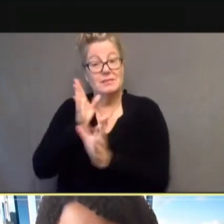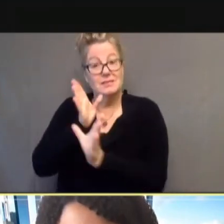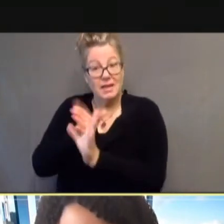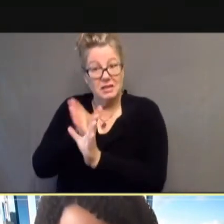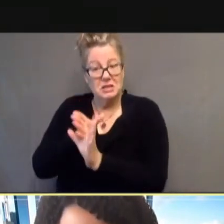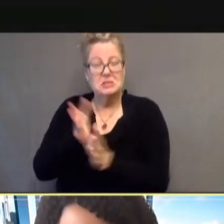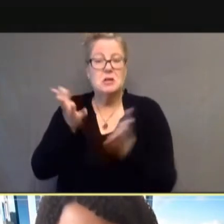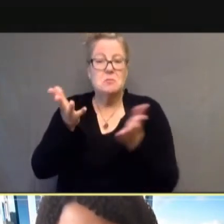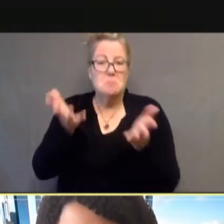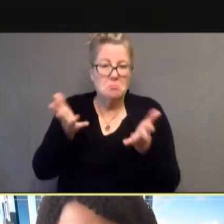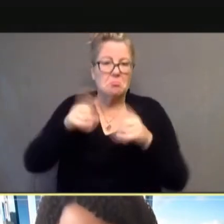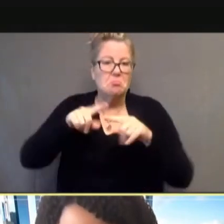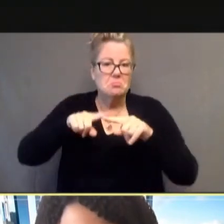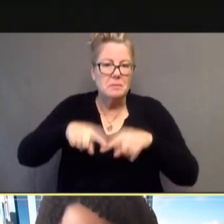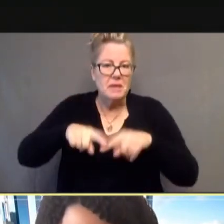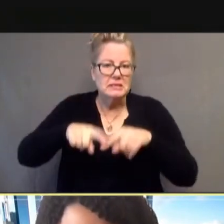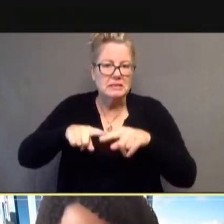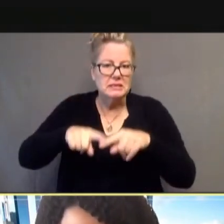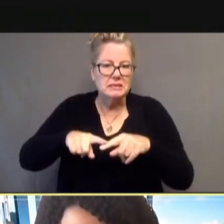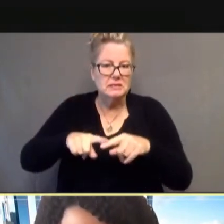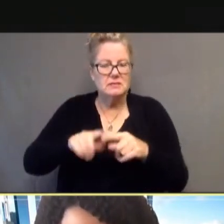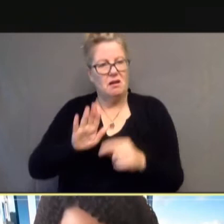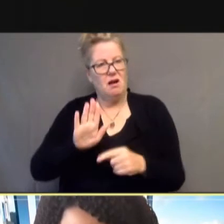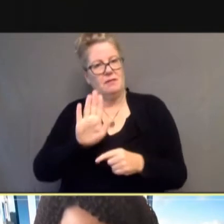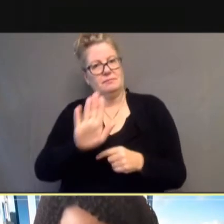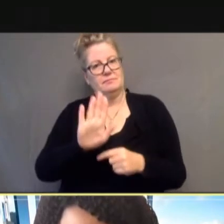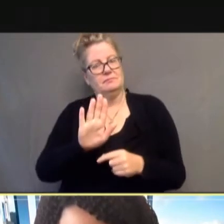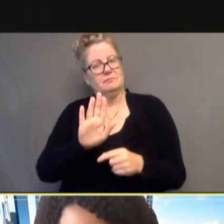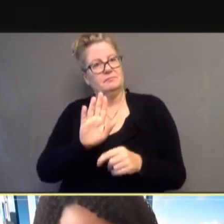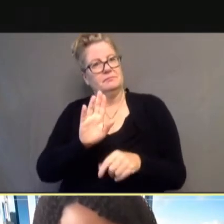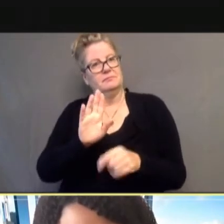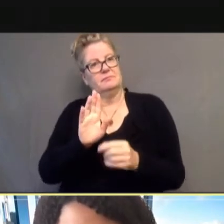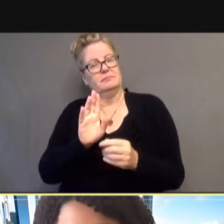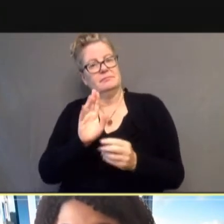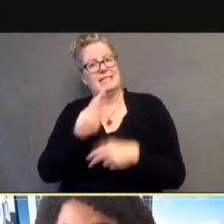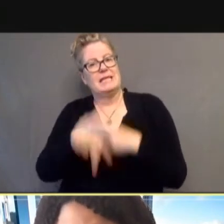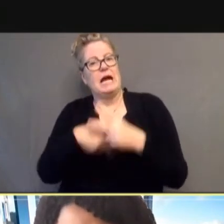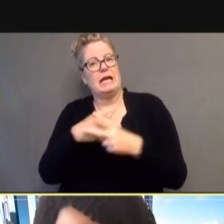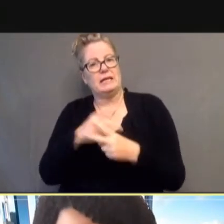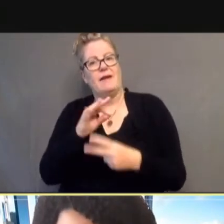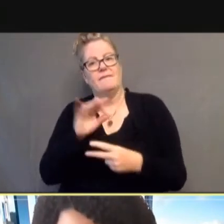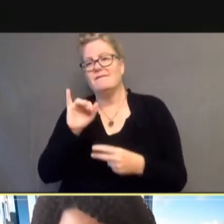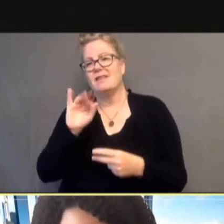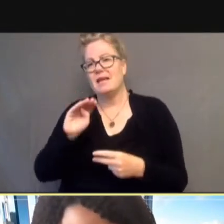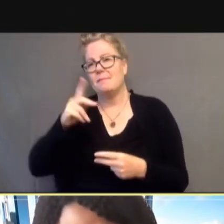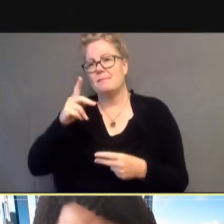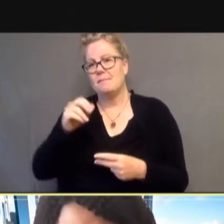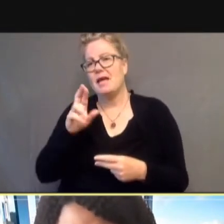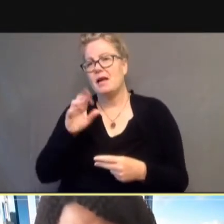depends on the nature of that particular impairment. So something like a learning disability, if